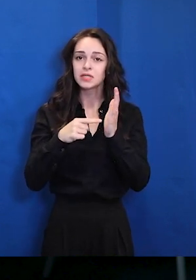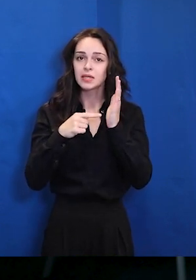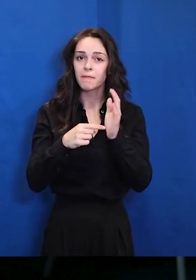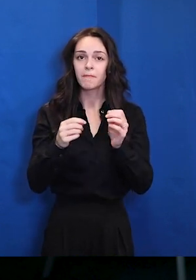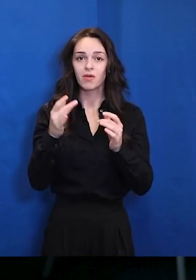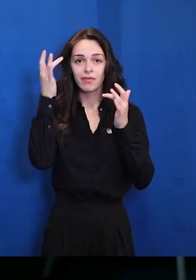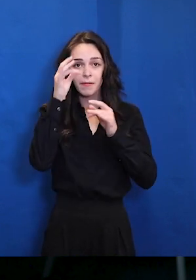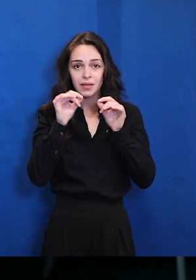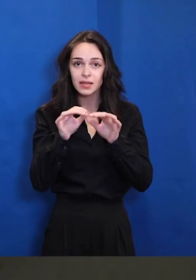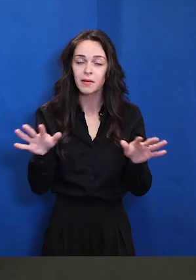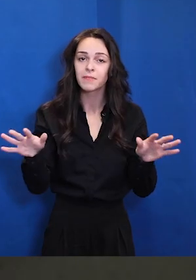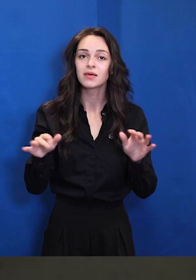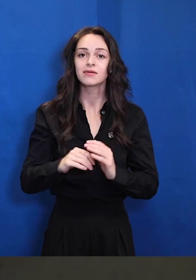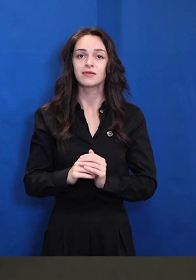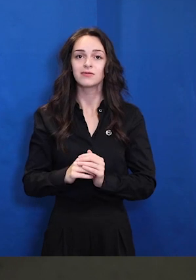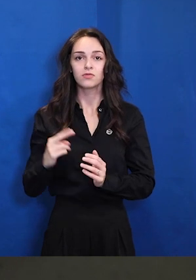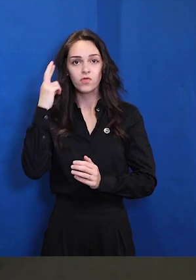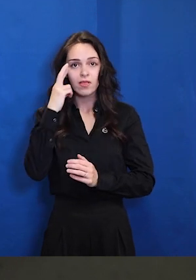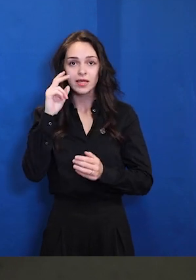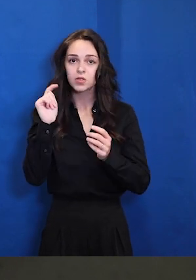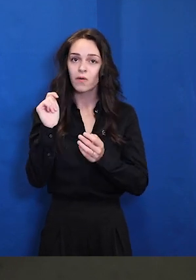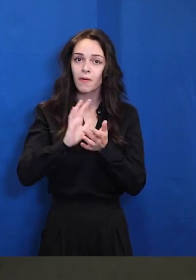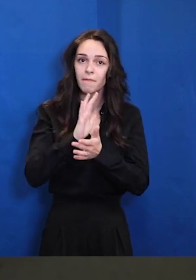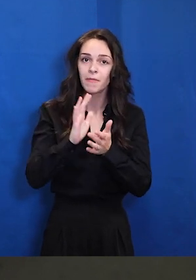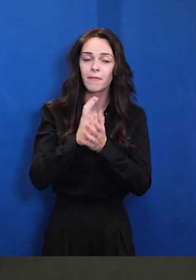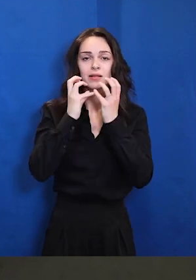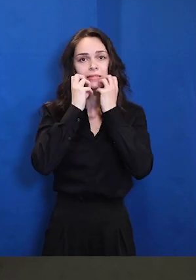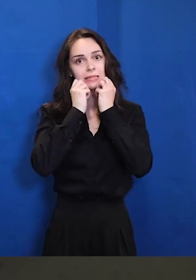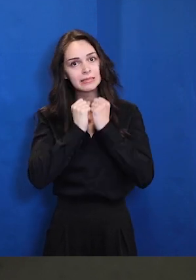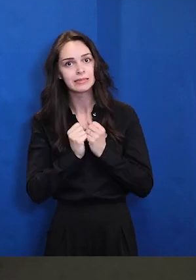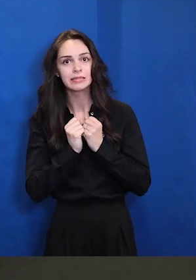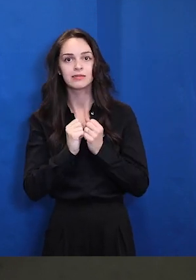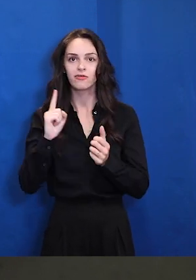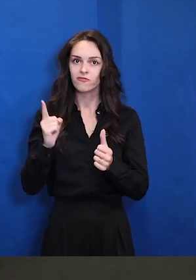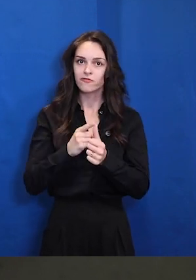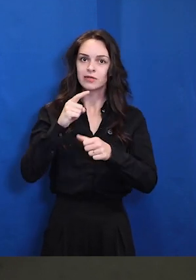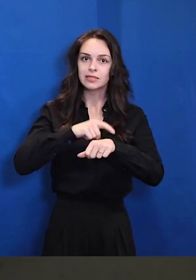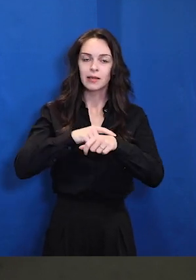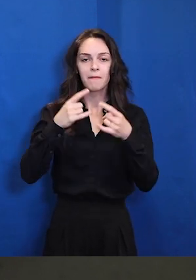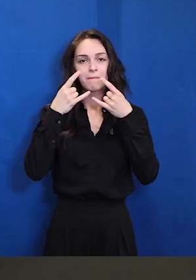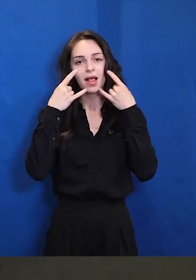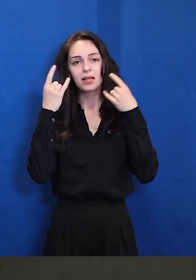our first pandemic. It was the first time we realized the value of toilet paper. It was the first time many of us wore a mask